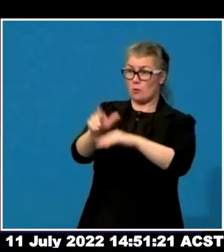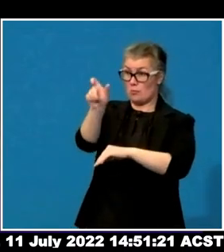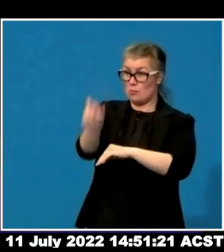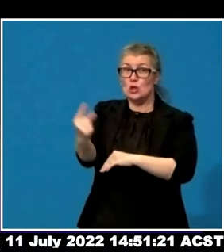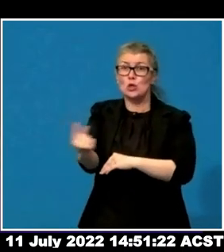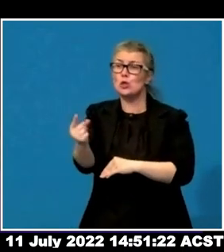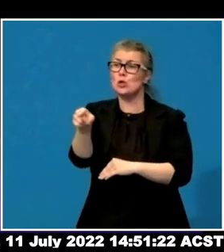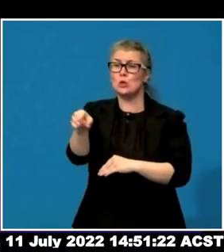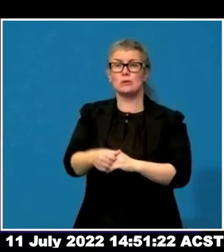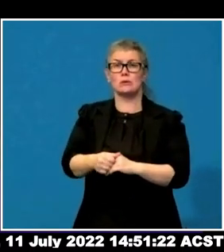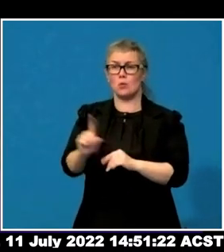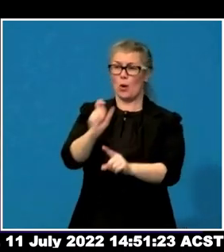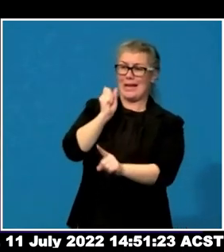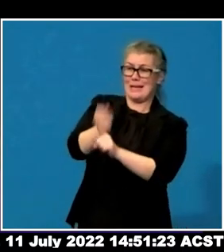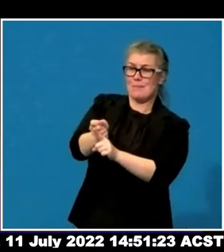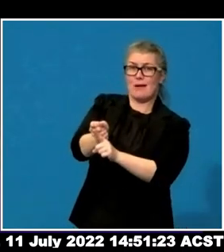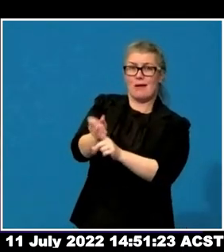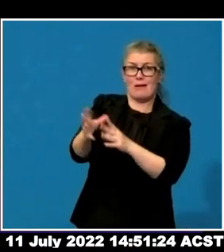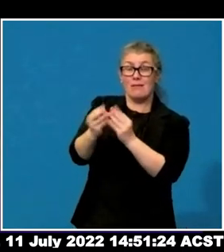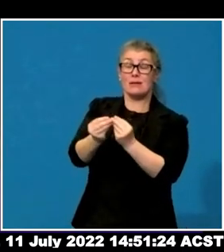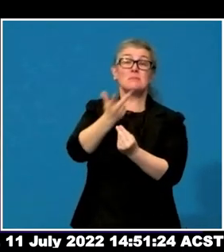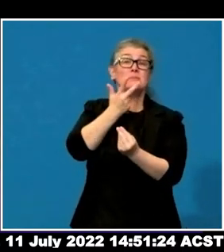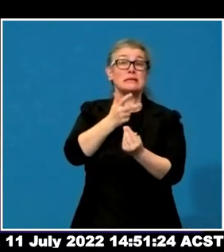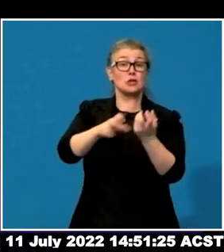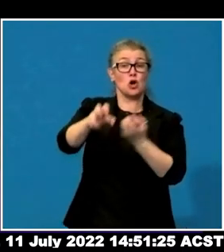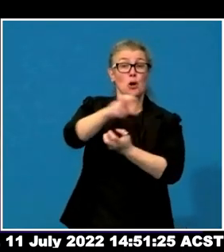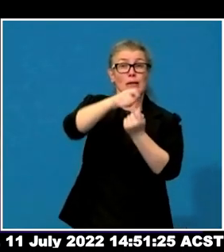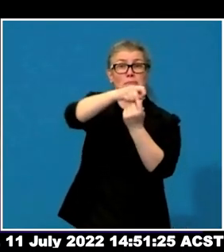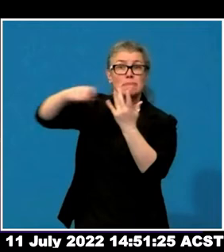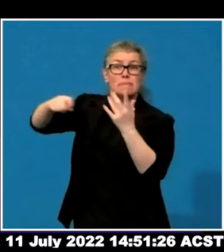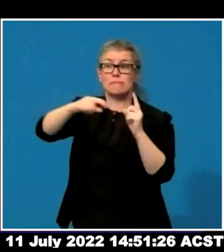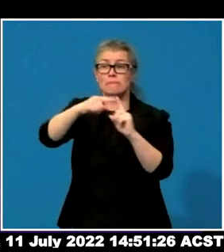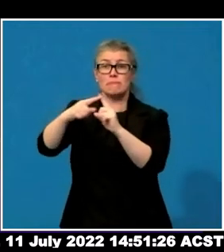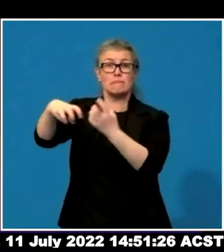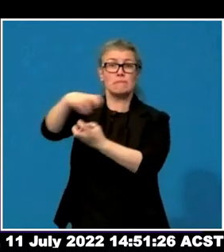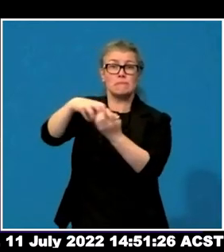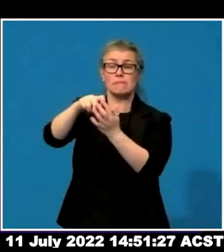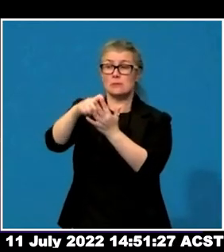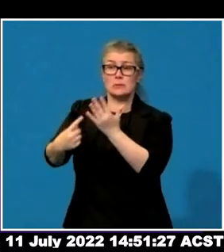especially when it is that you have multiple and complex in your - in your statement